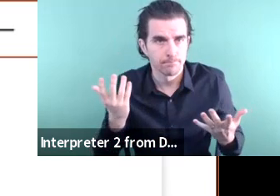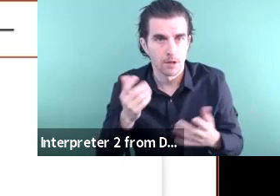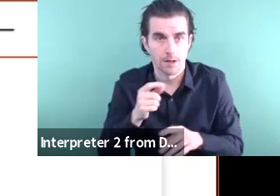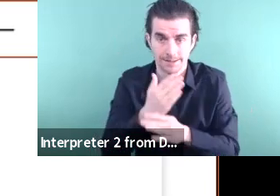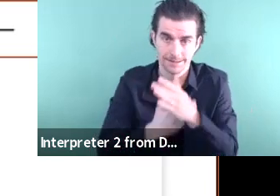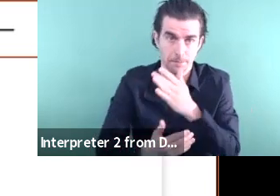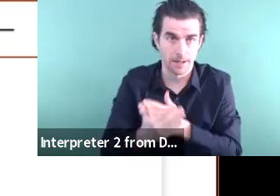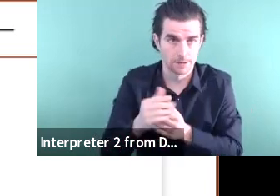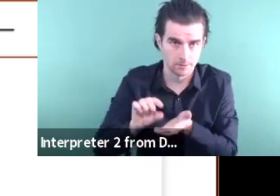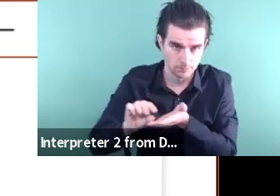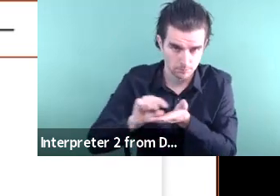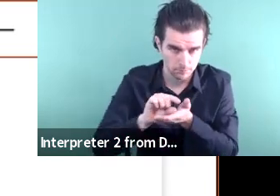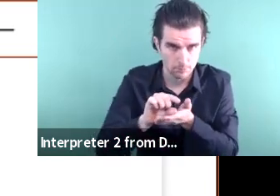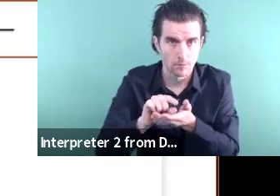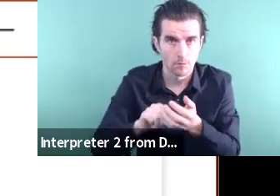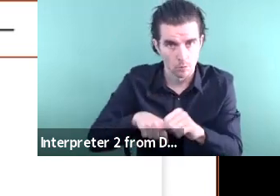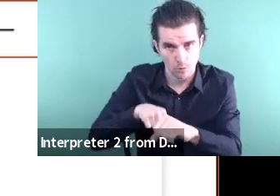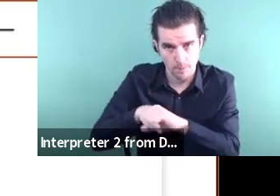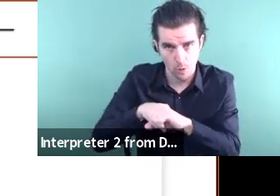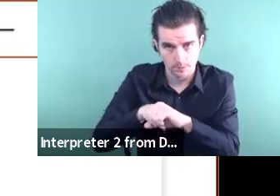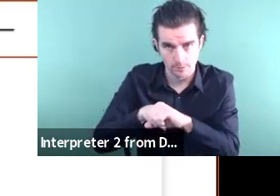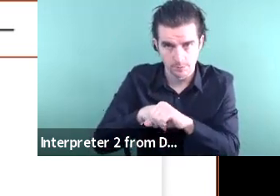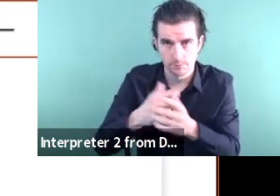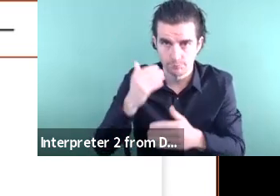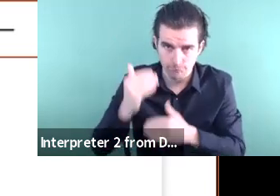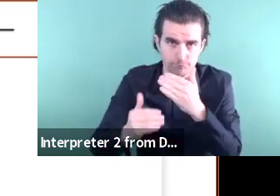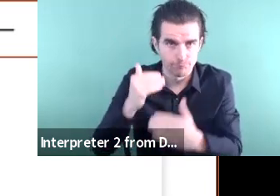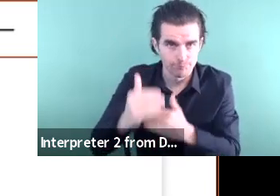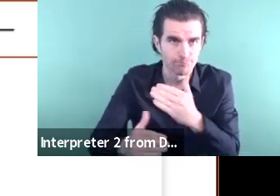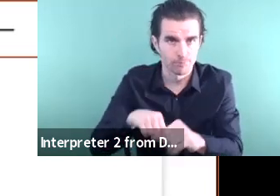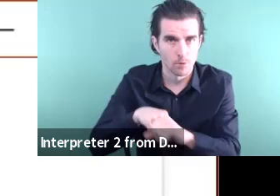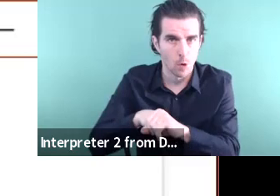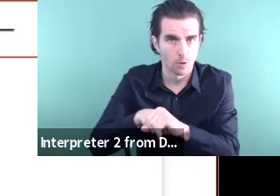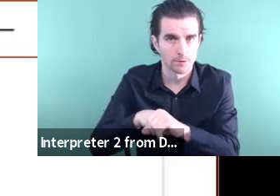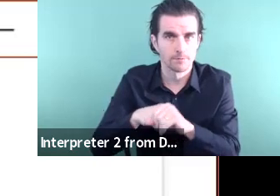And we know that in many countries there are schemes like this where the criteria to get